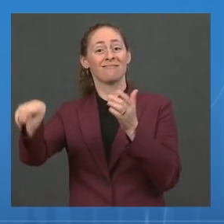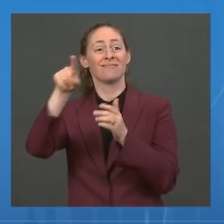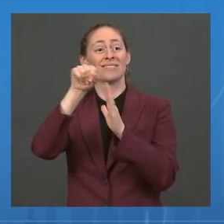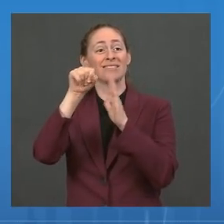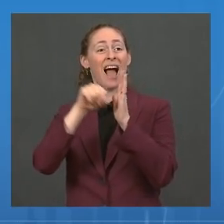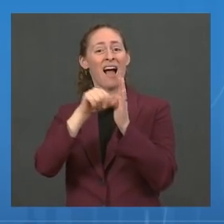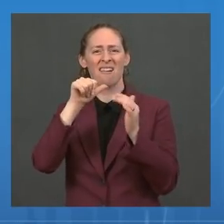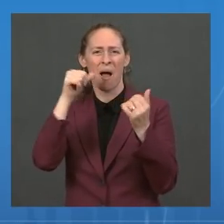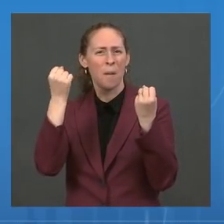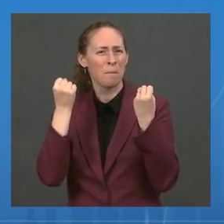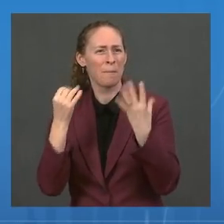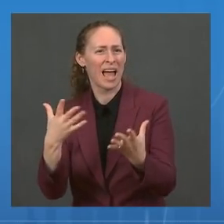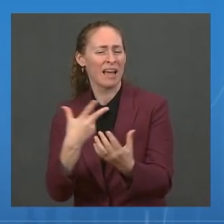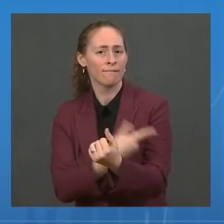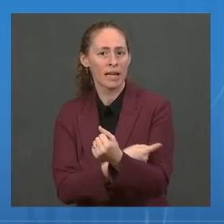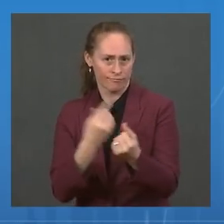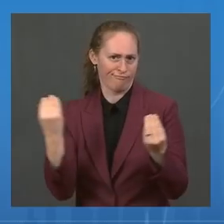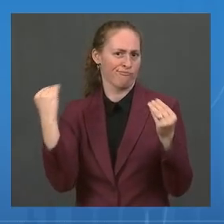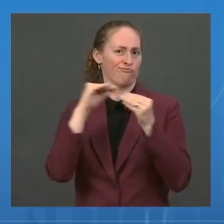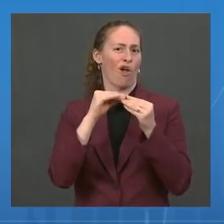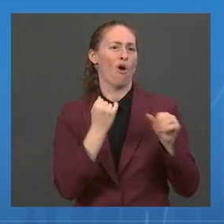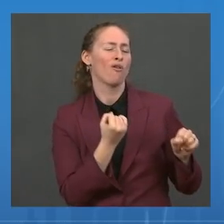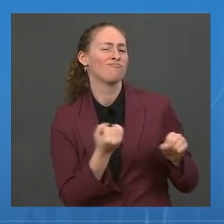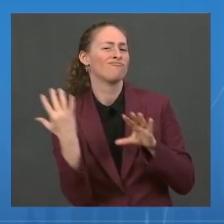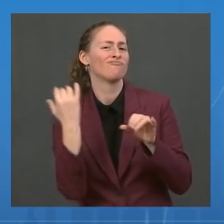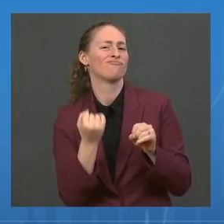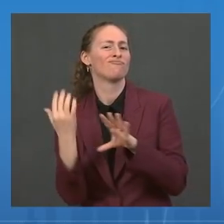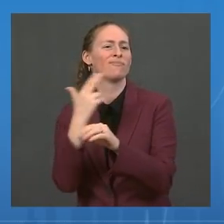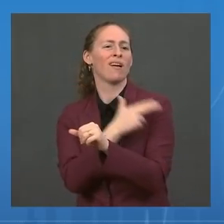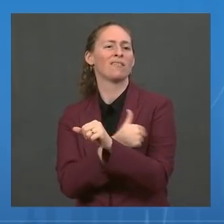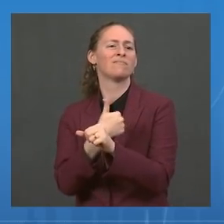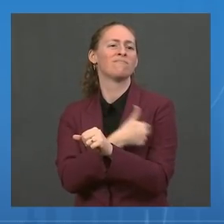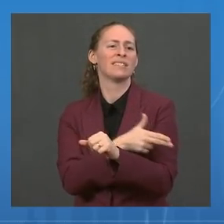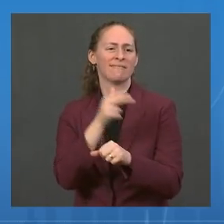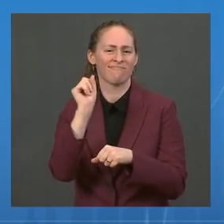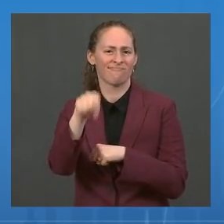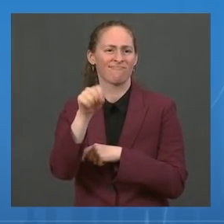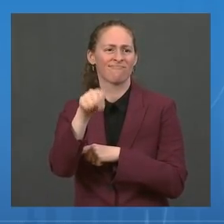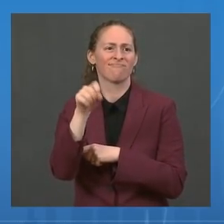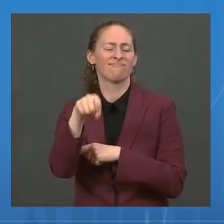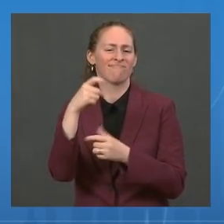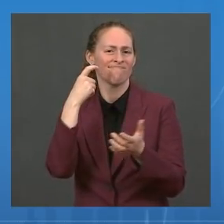rates and remaining substantially elevated, even as case total rates begin to decline.